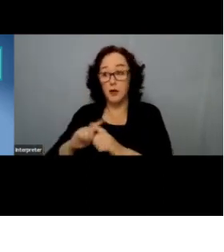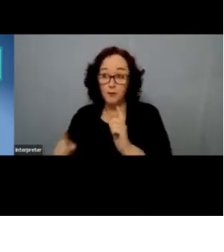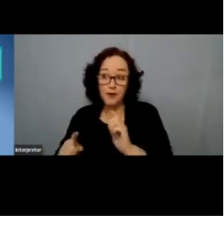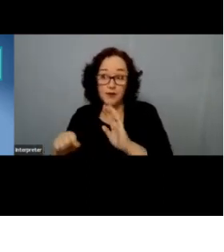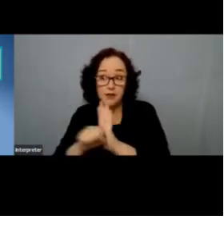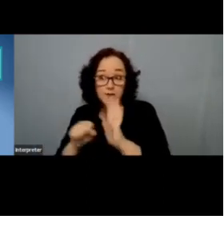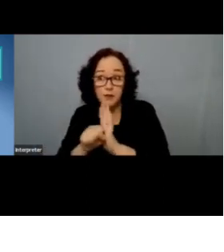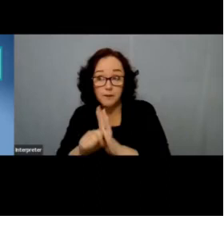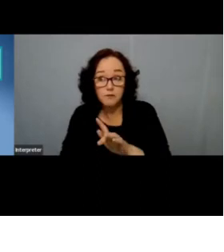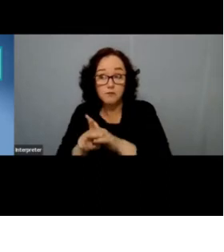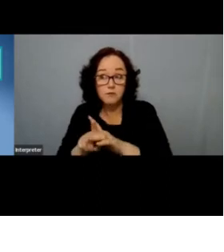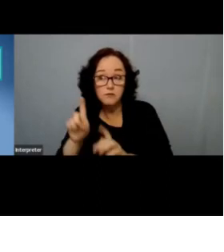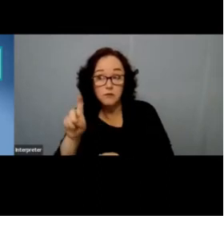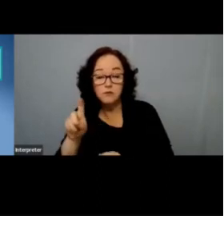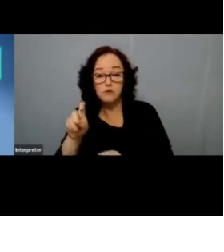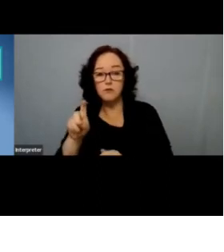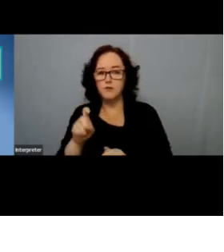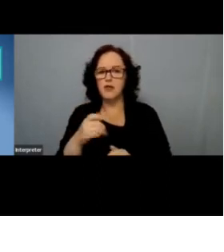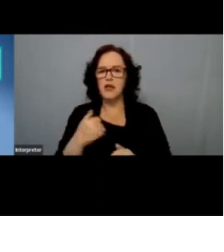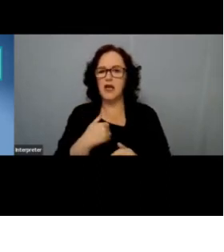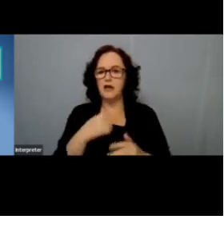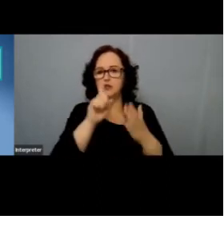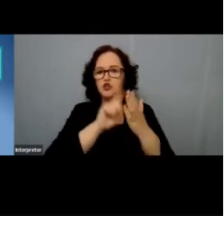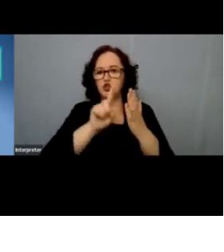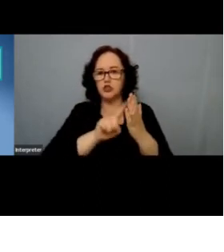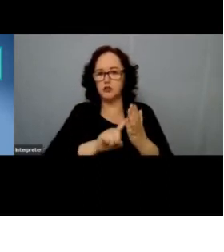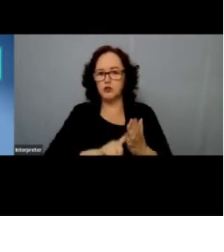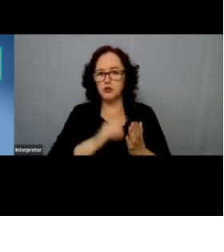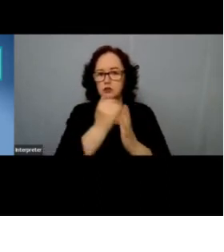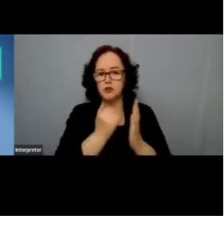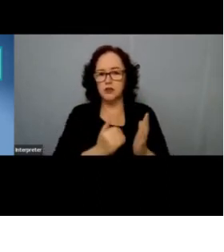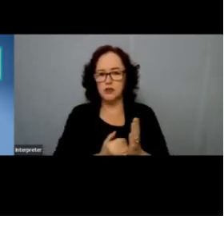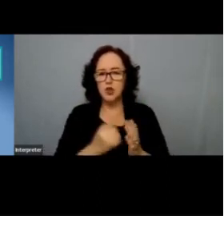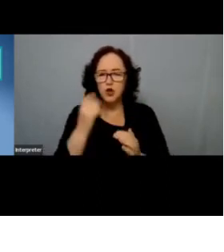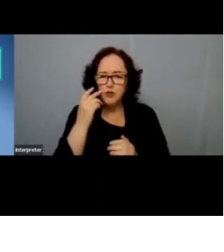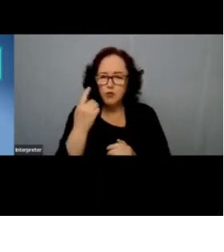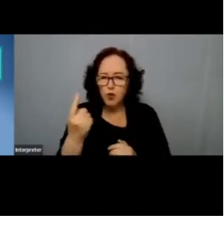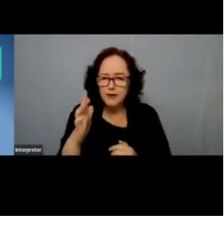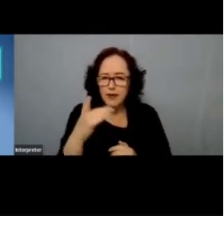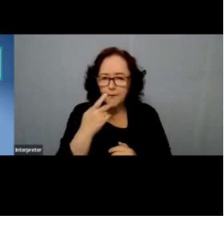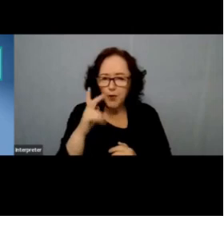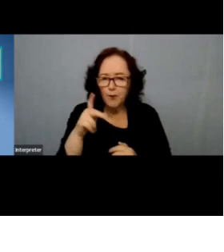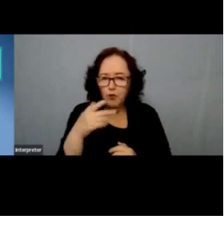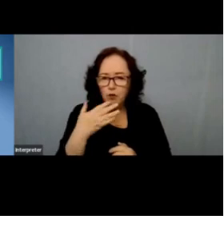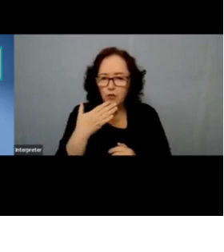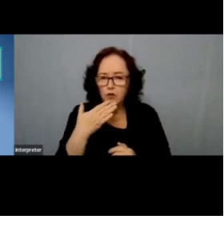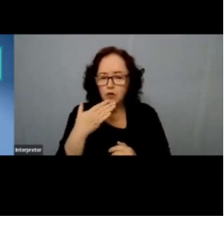idea of that. And just a special note that purpley one there is for people who communicate